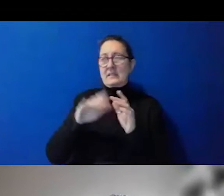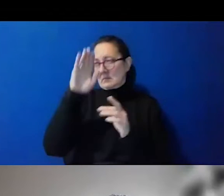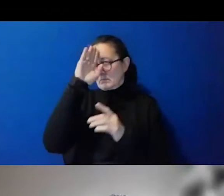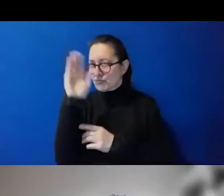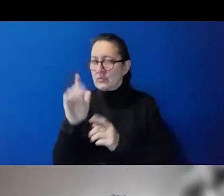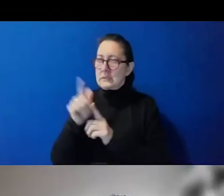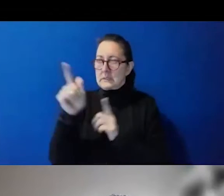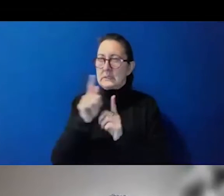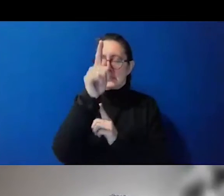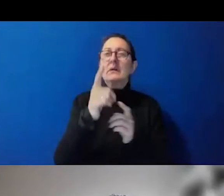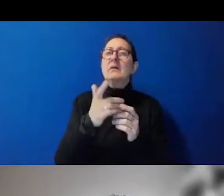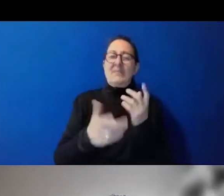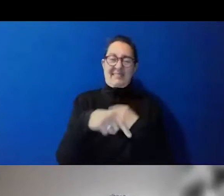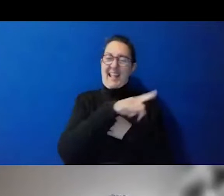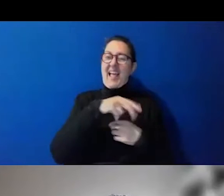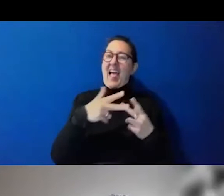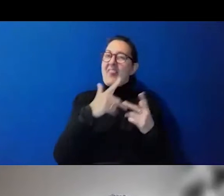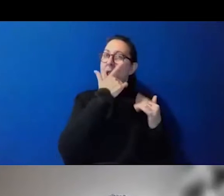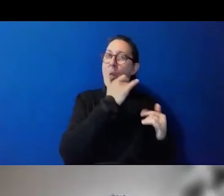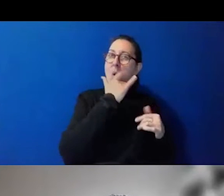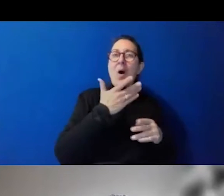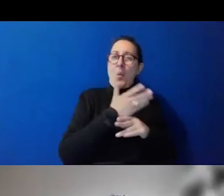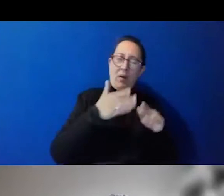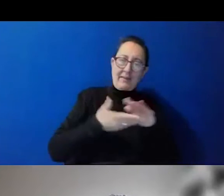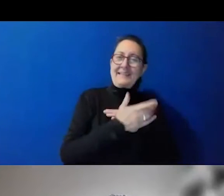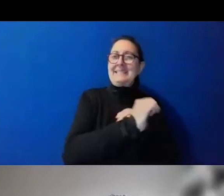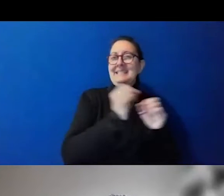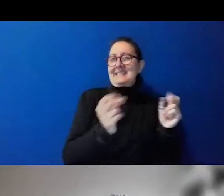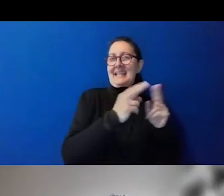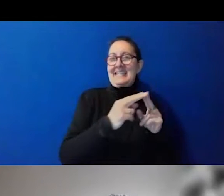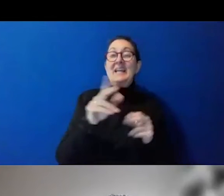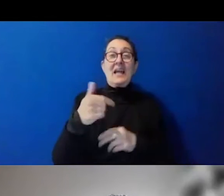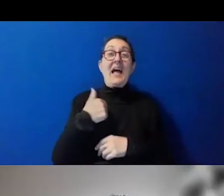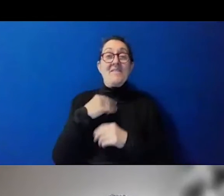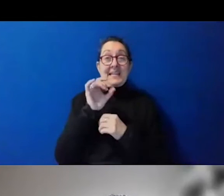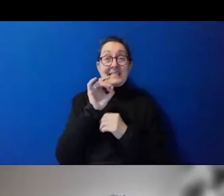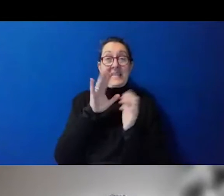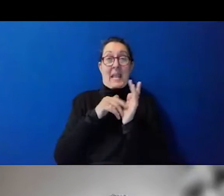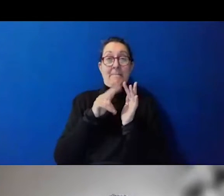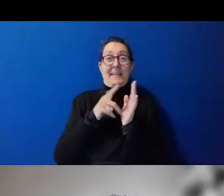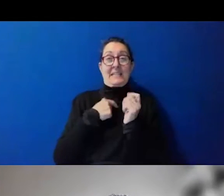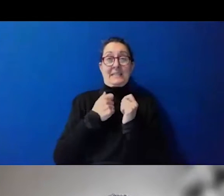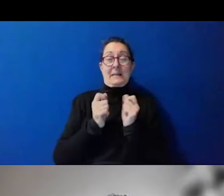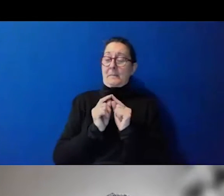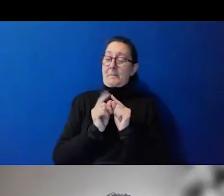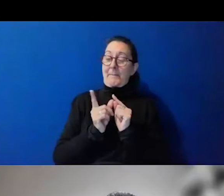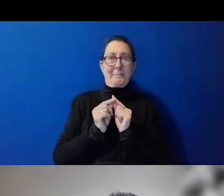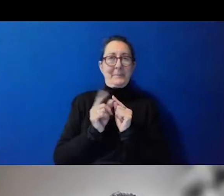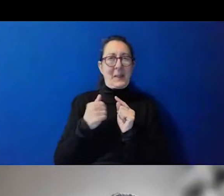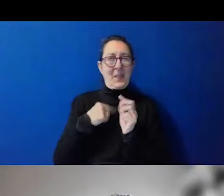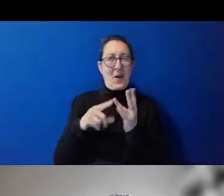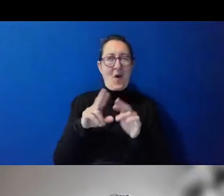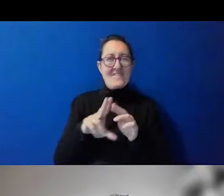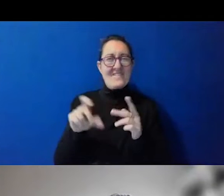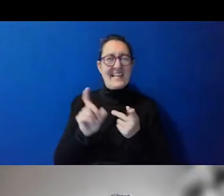Sydney well apart from the 10minute commute to the that's I was thinking and probably the same rate